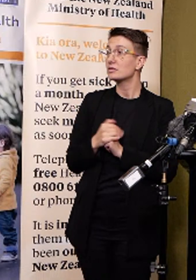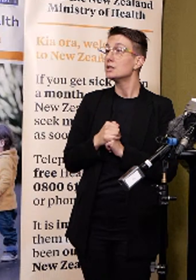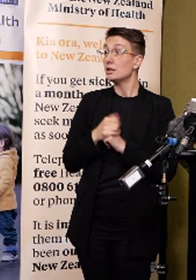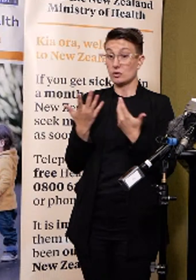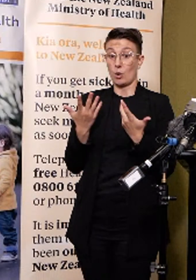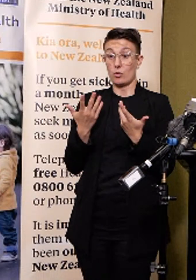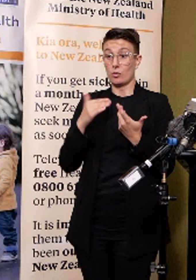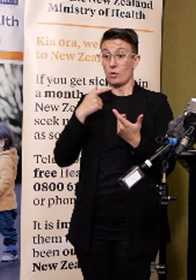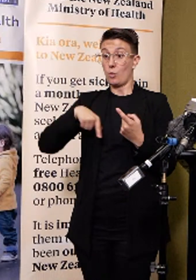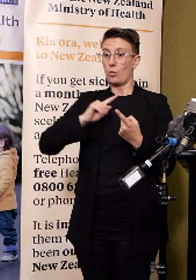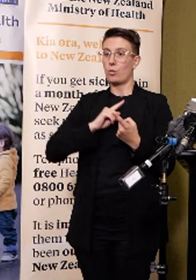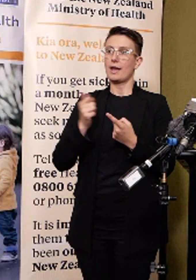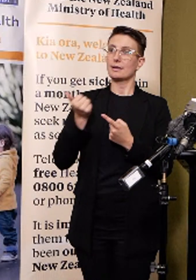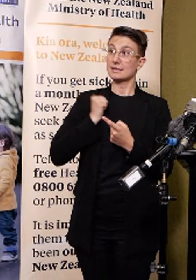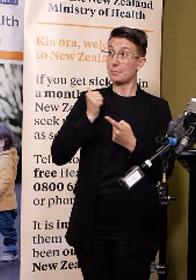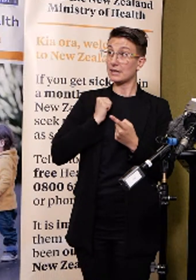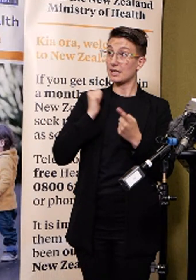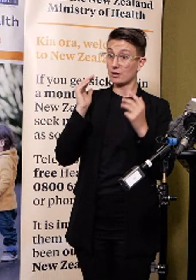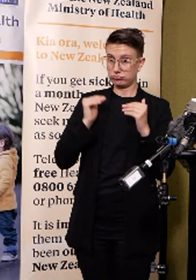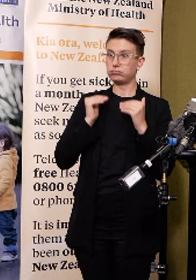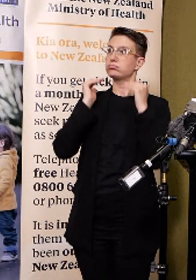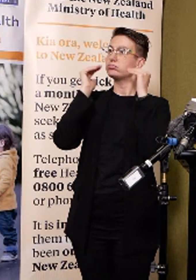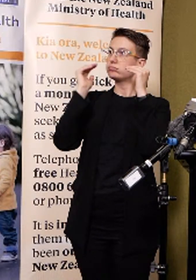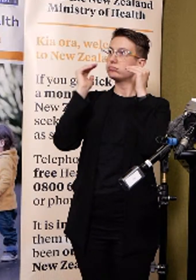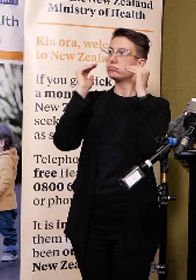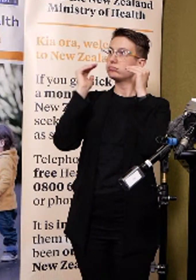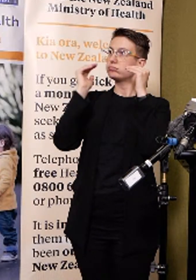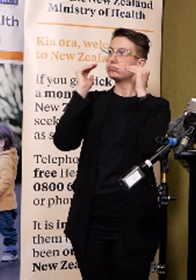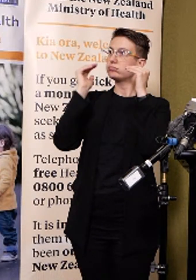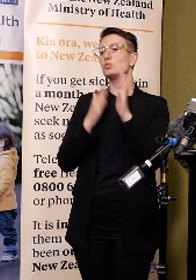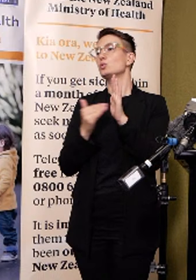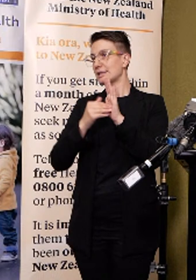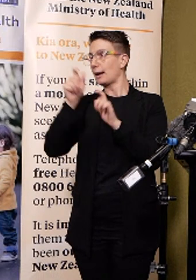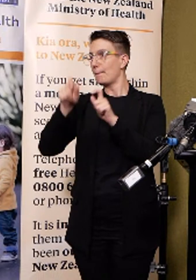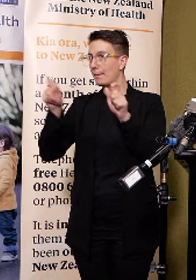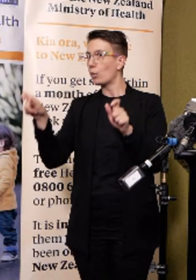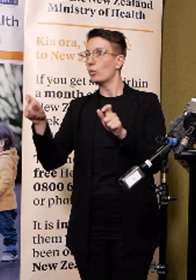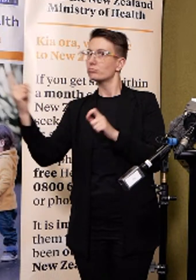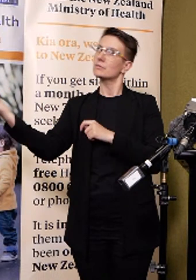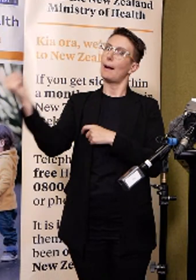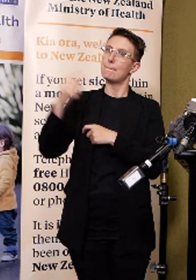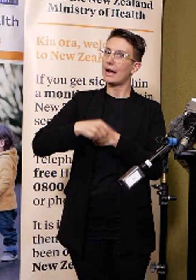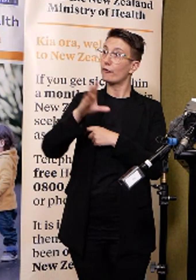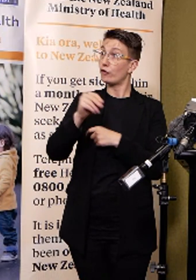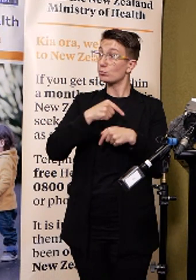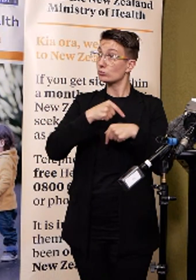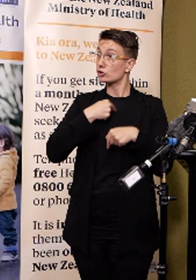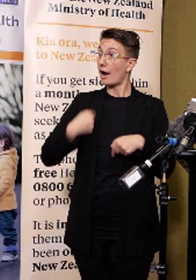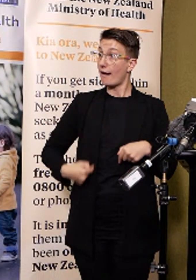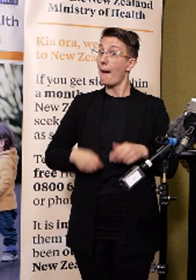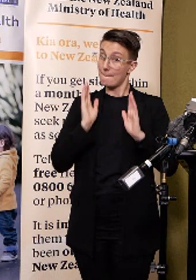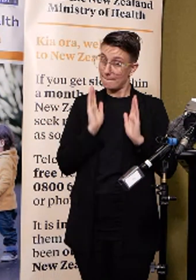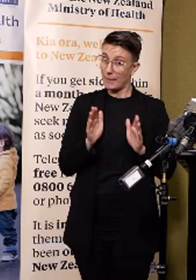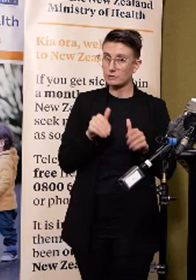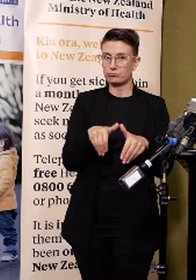on Kiwis returning from China to self isolate is a very significant response. I think it's proportionate.